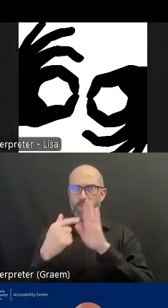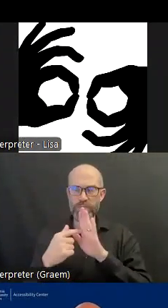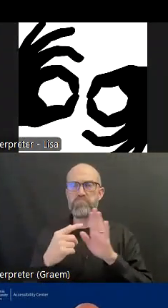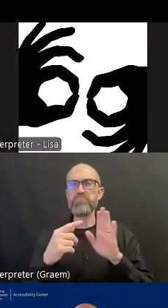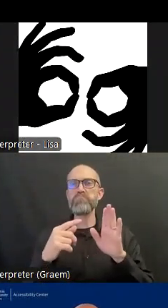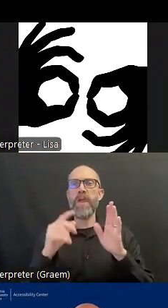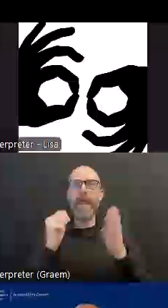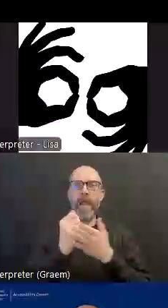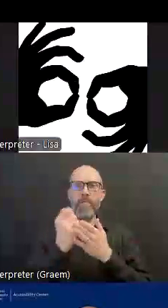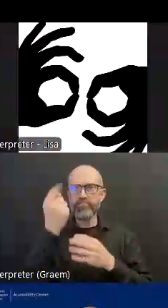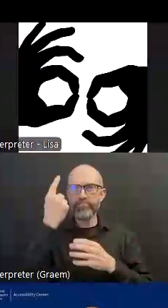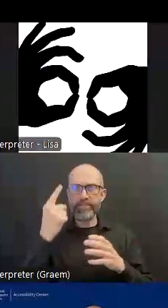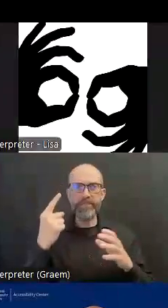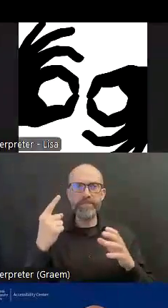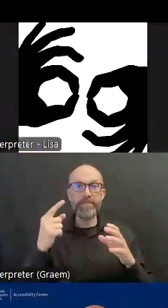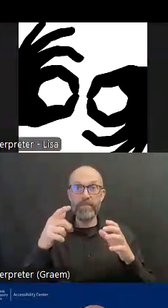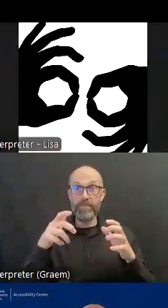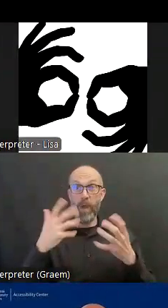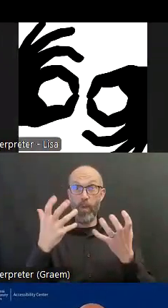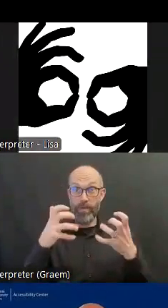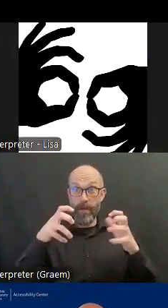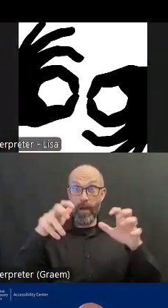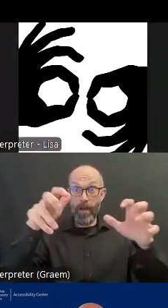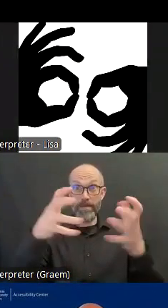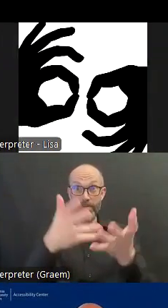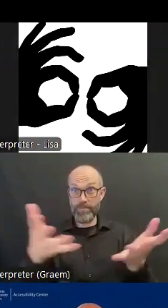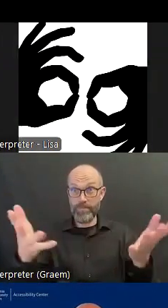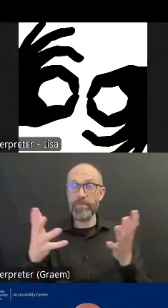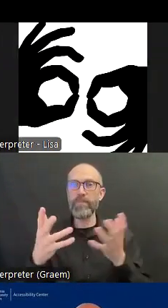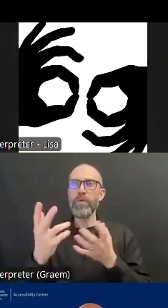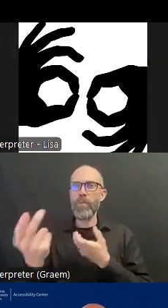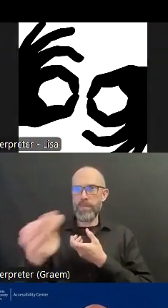and this is one where the audience I want you to participate here.